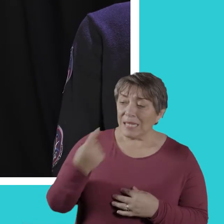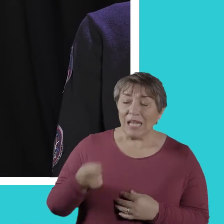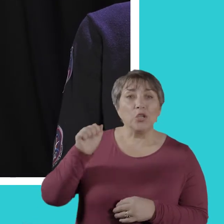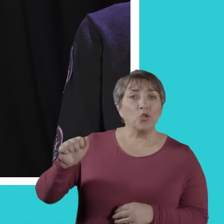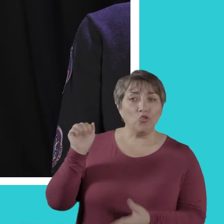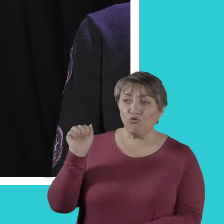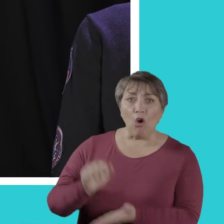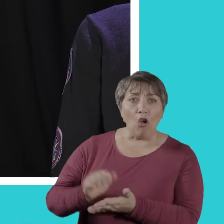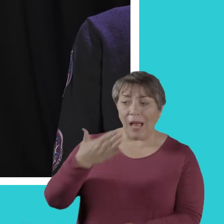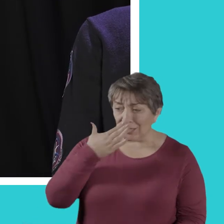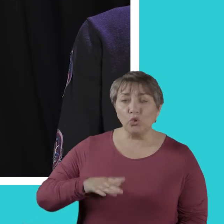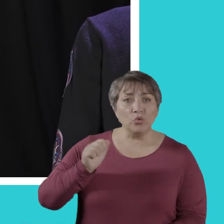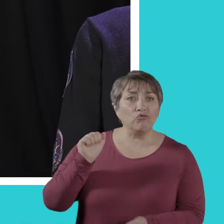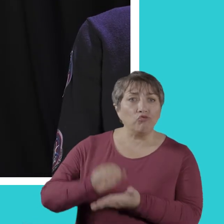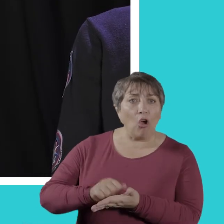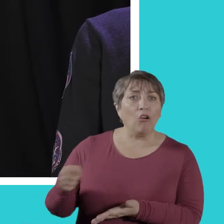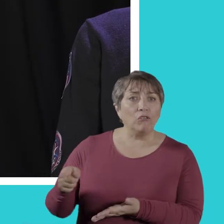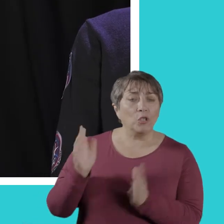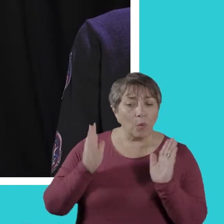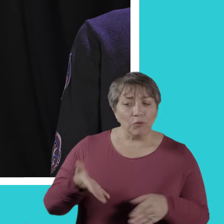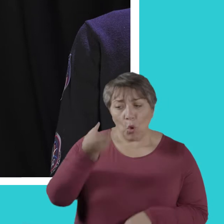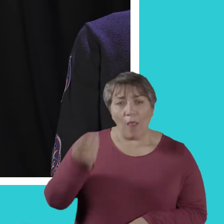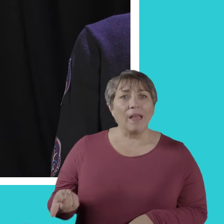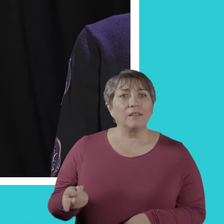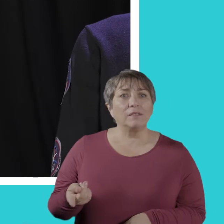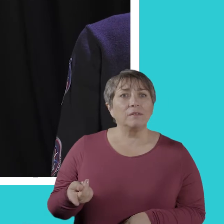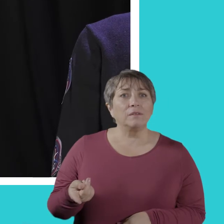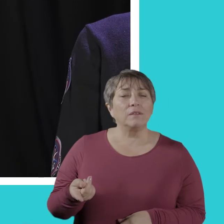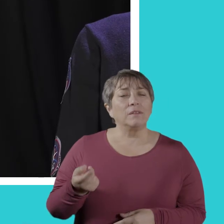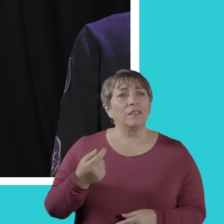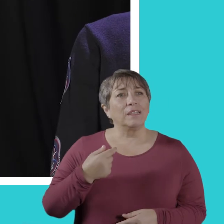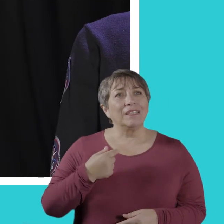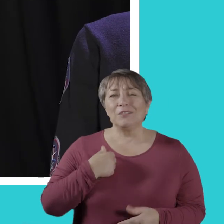unsafe and it's not really accepting of not just my own personal identity but people with